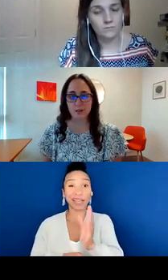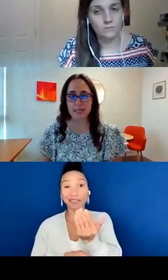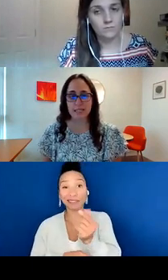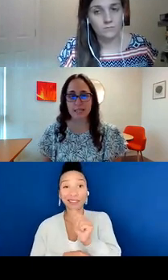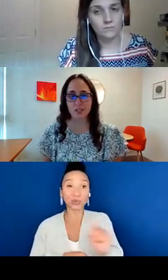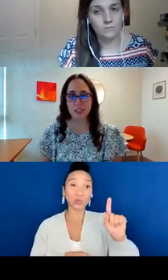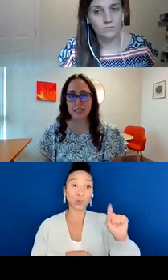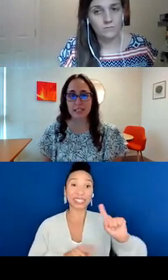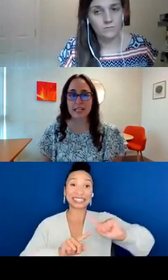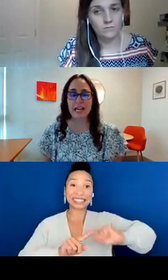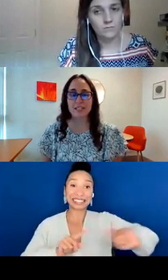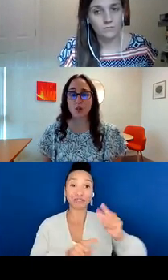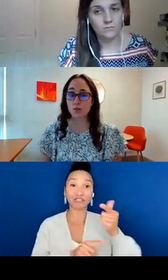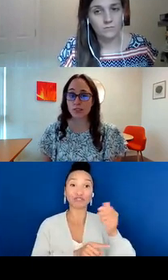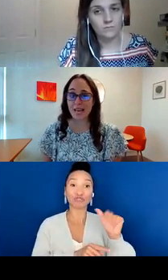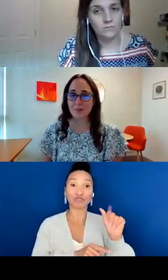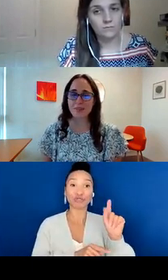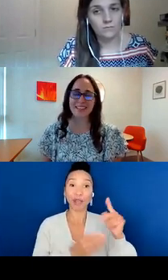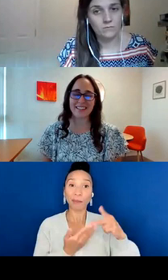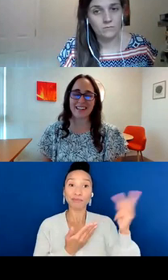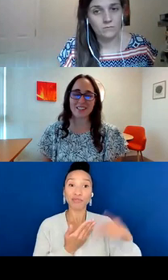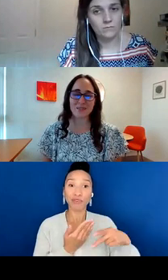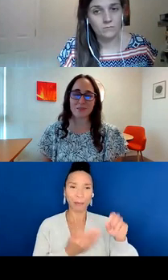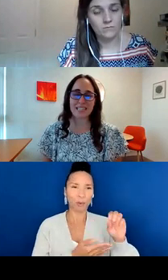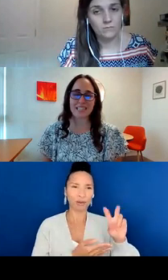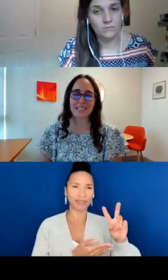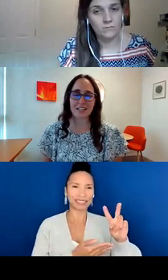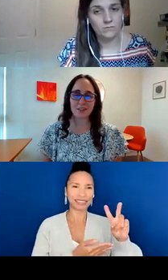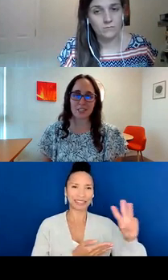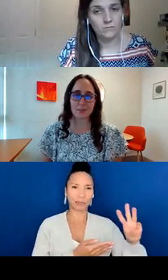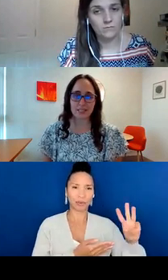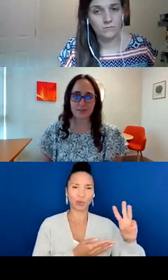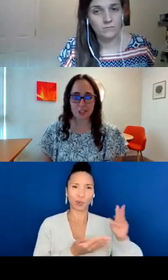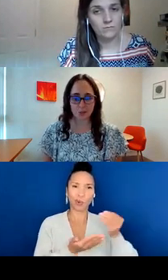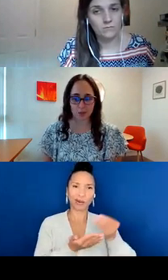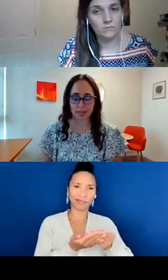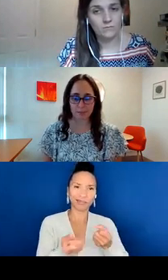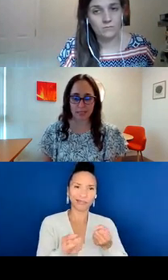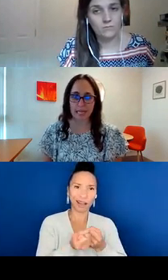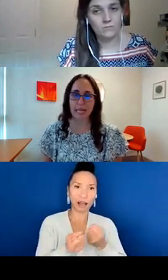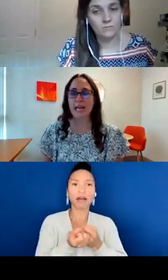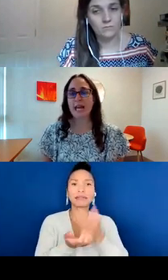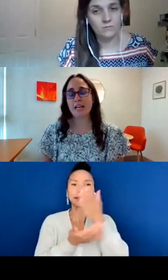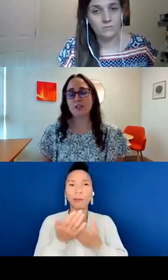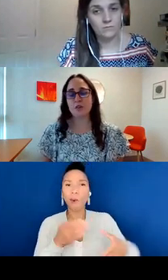And everybody's section has overlap. There are some pieces that are very specific to programs.